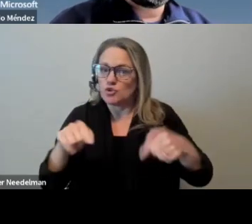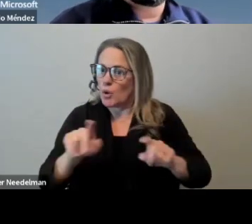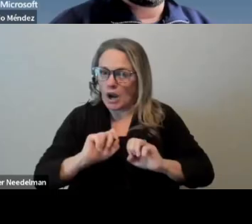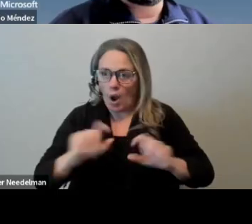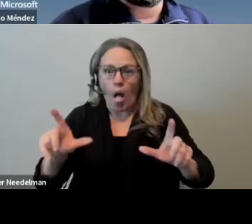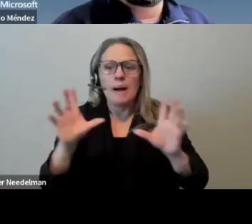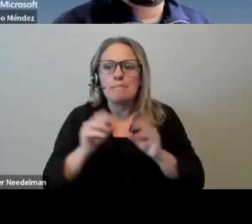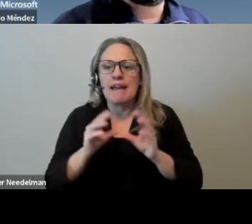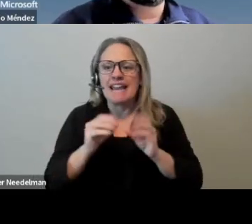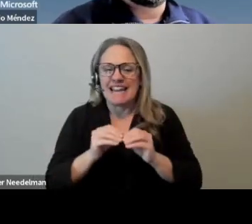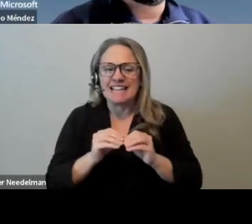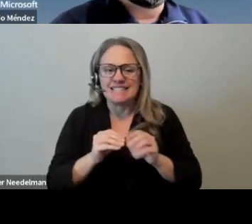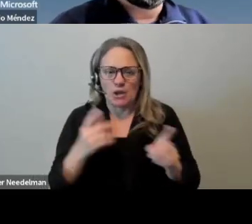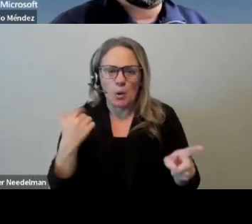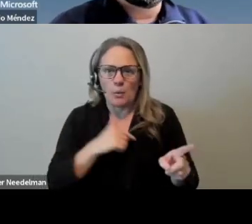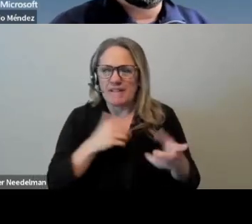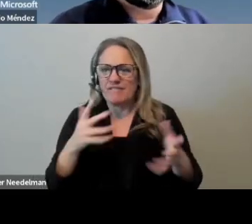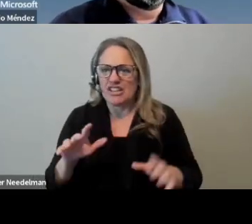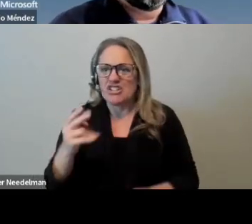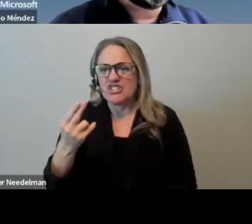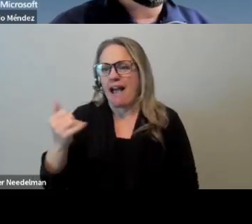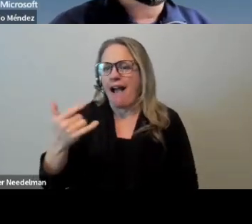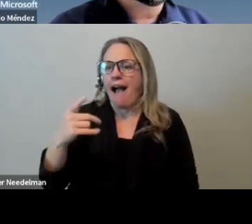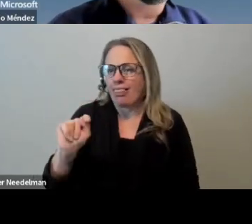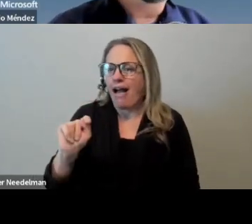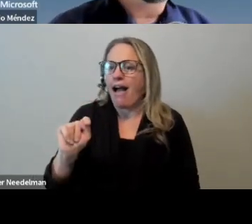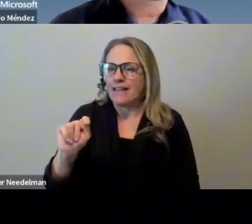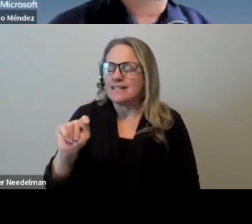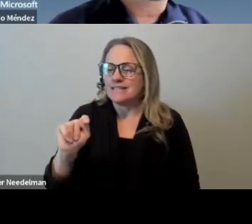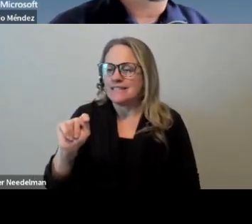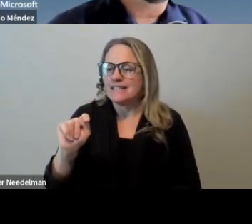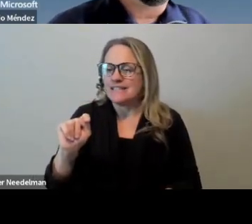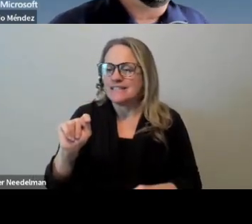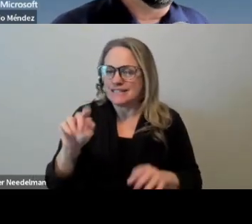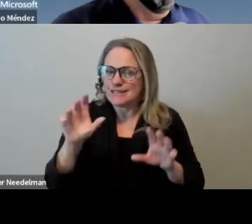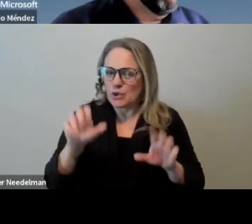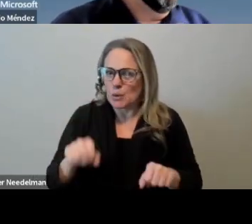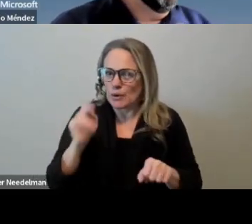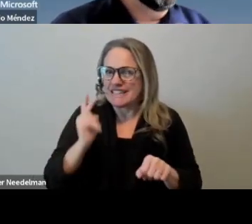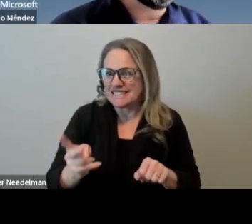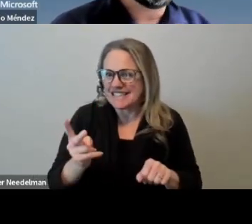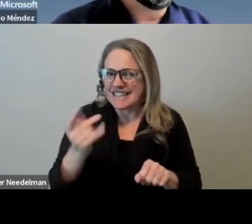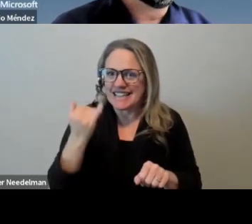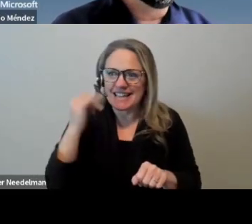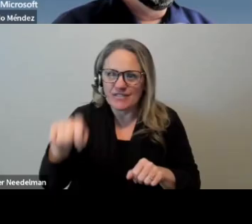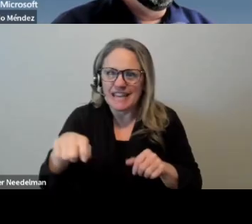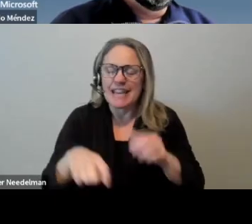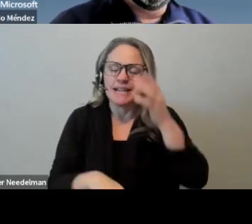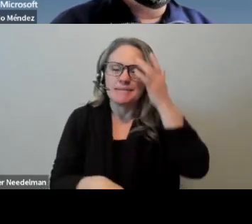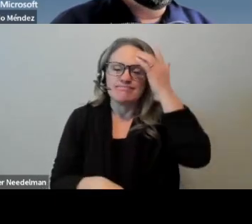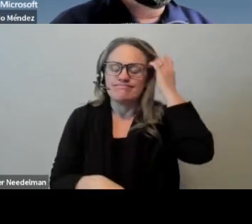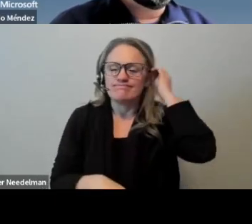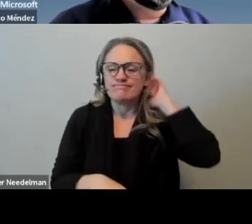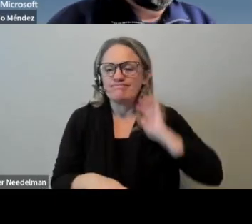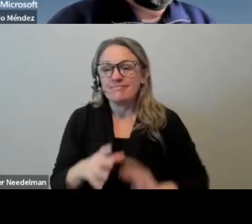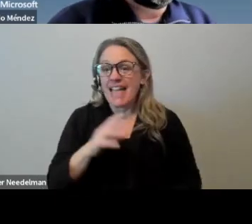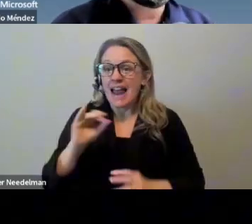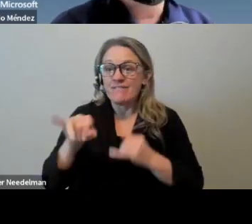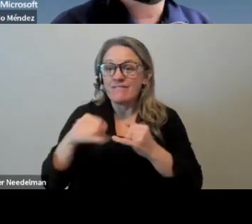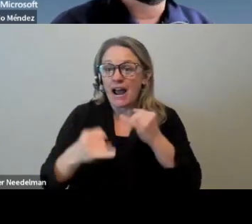We have highlighted them in our screen so the recordings can also show the interpreters. And finally, if you need any help,